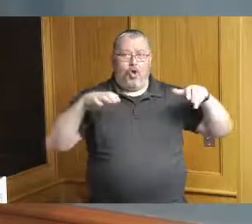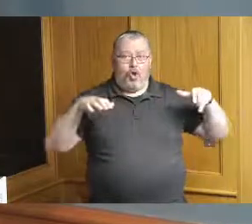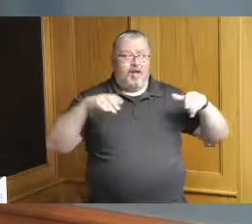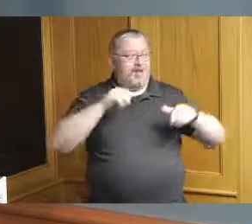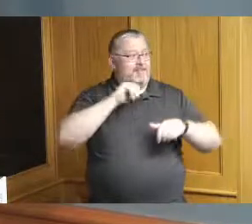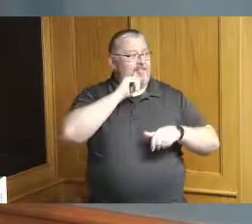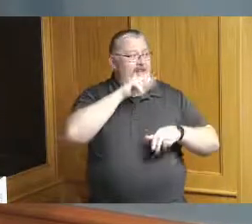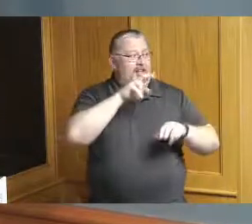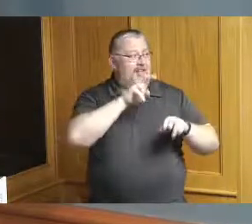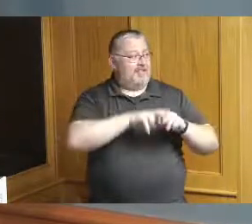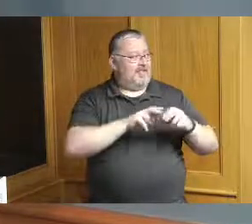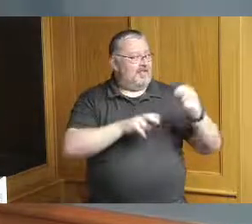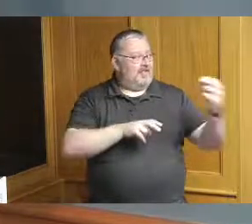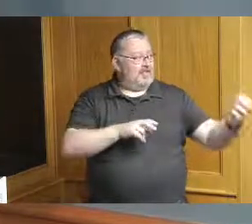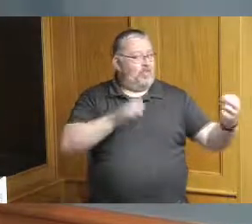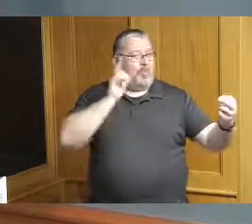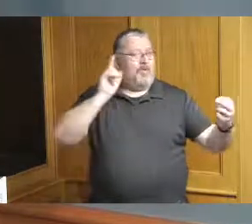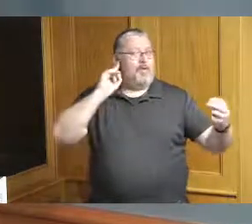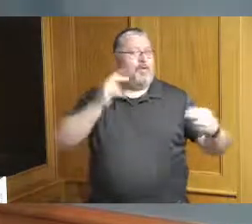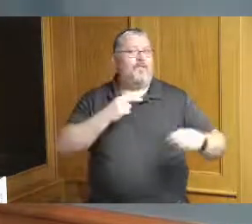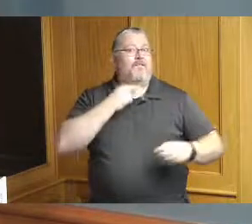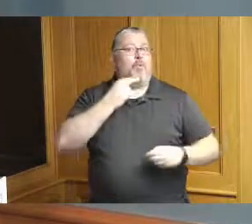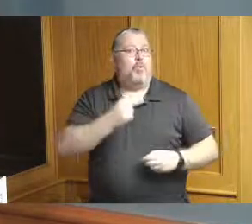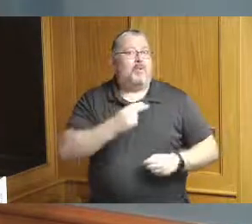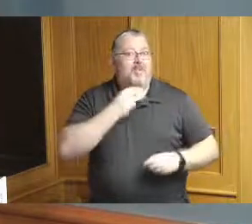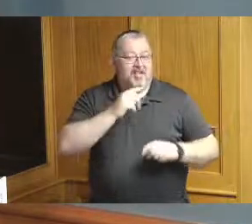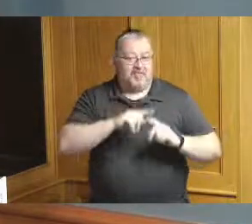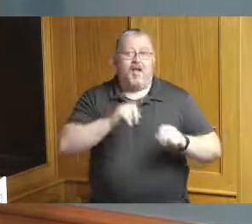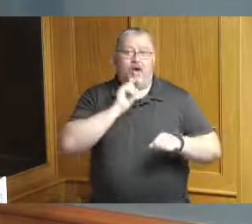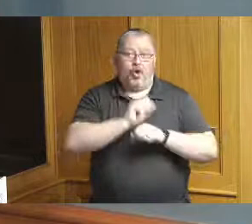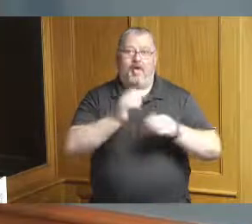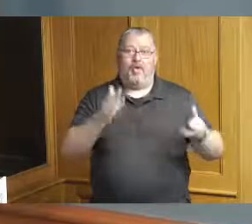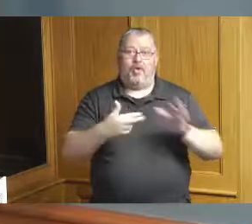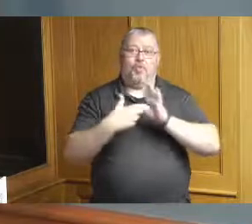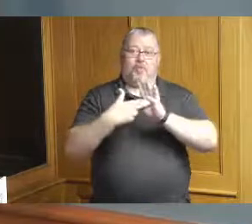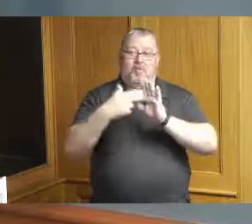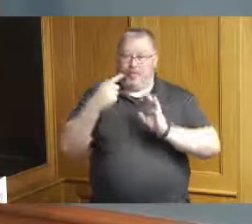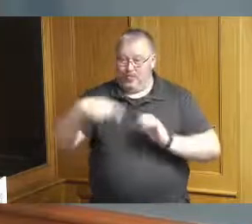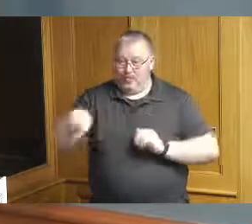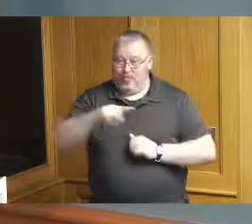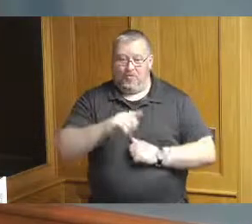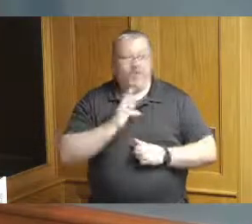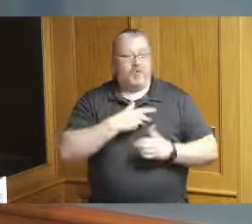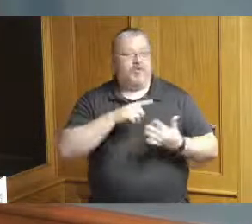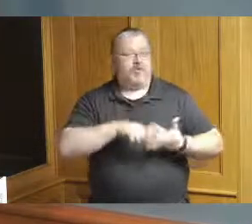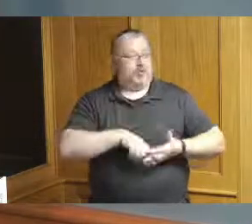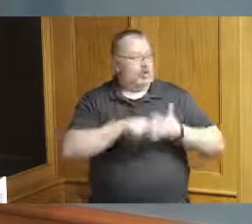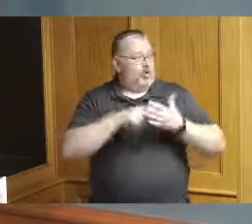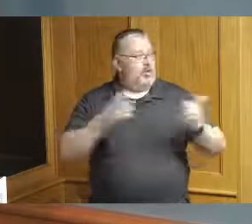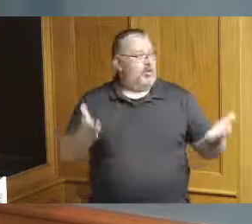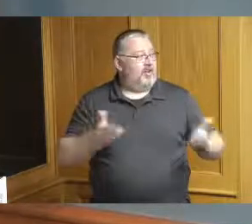sit up here you'll hear their voices but they are here representing you so we'll start well with you